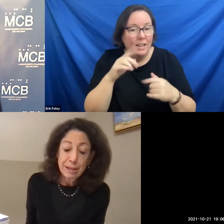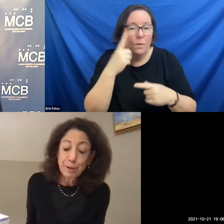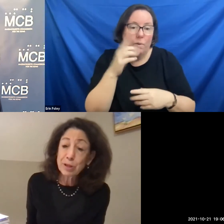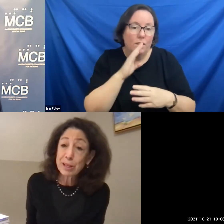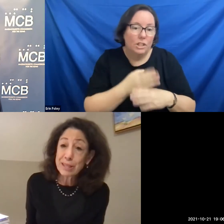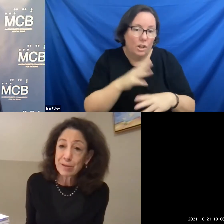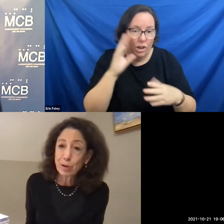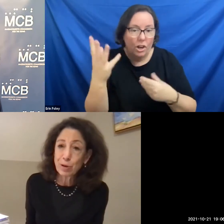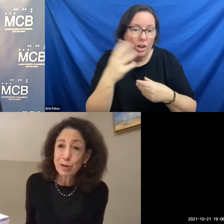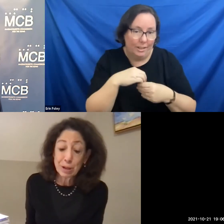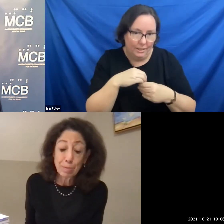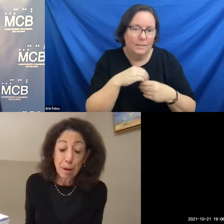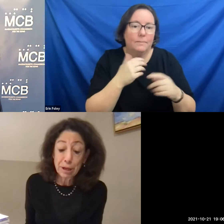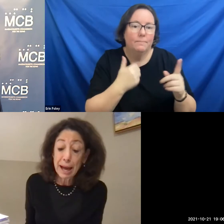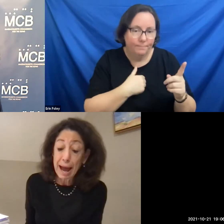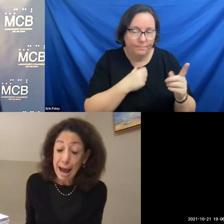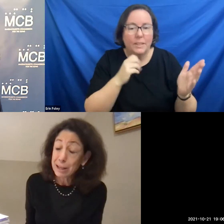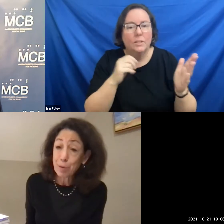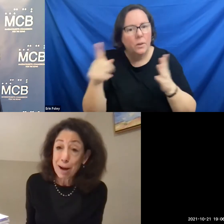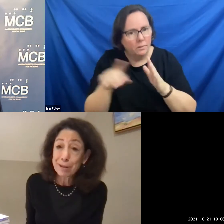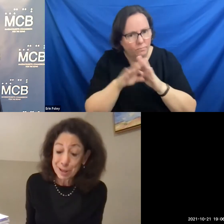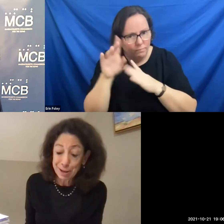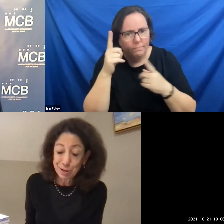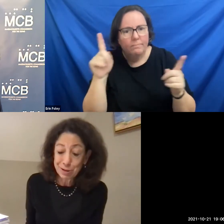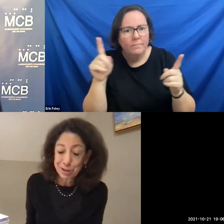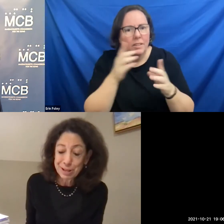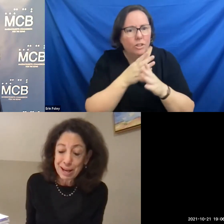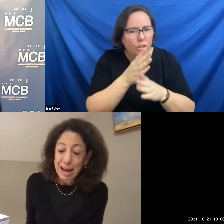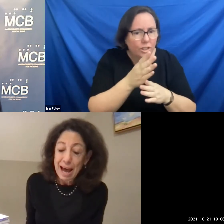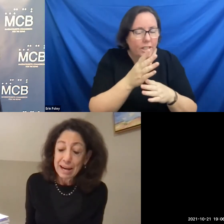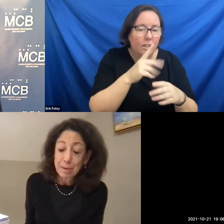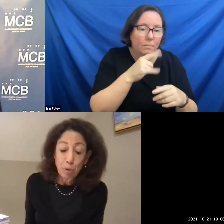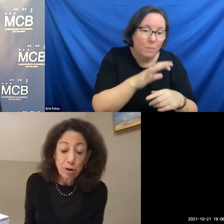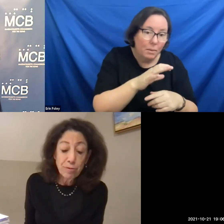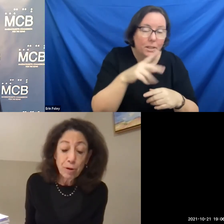He's built successful careers in the public and private sectors and an important focus